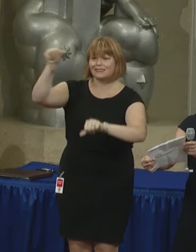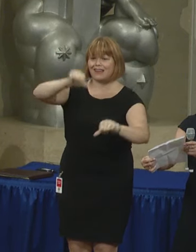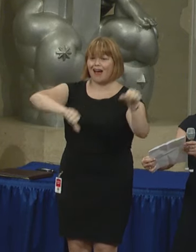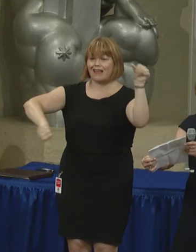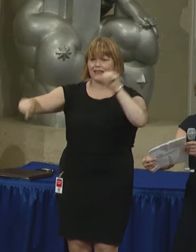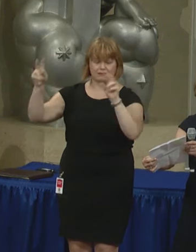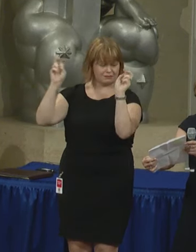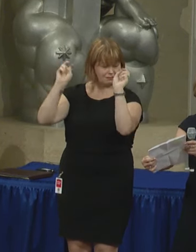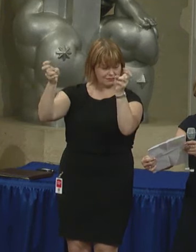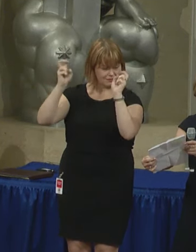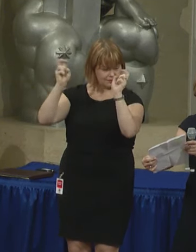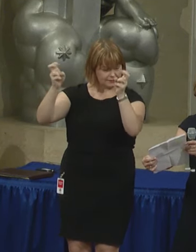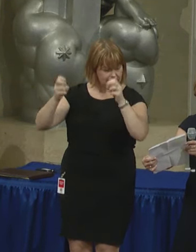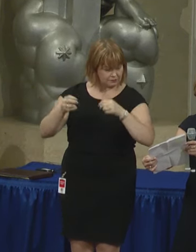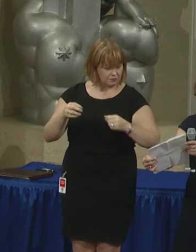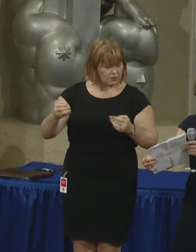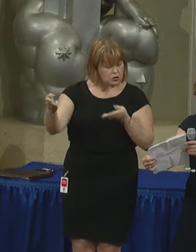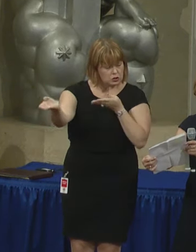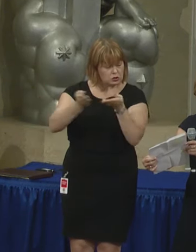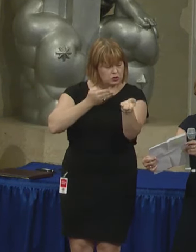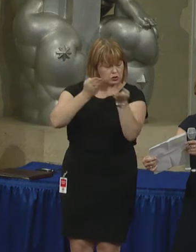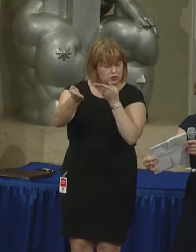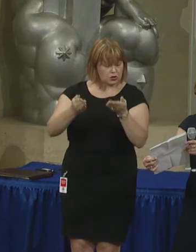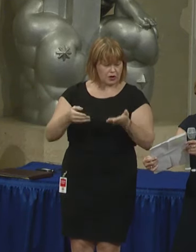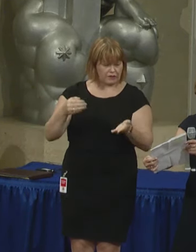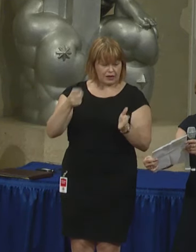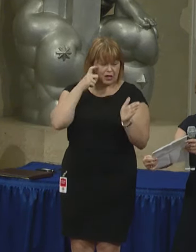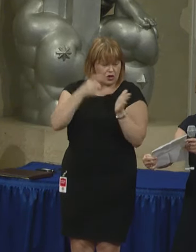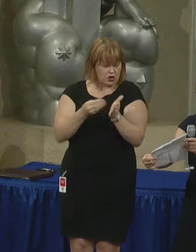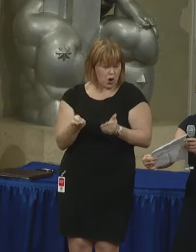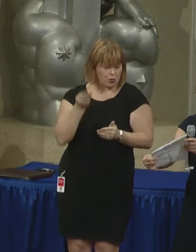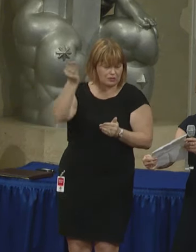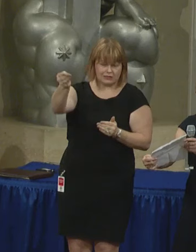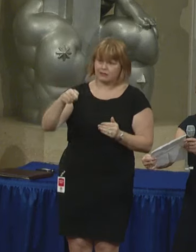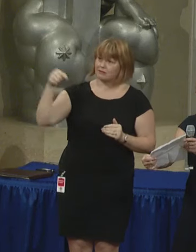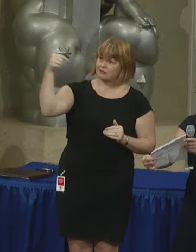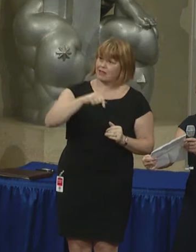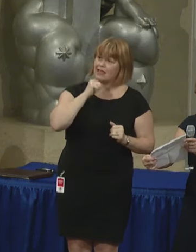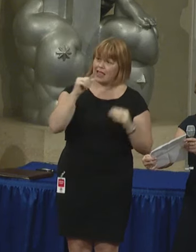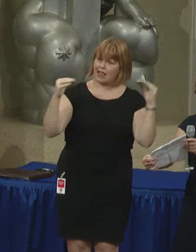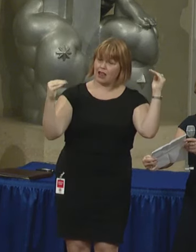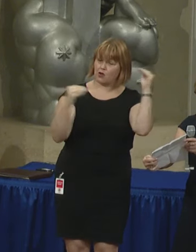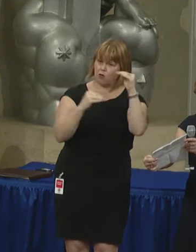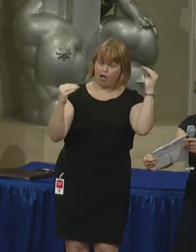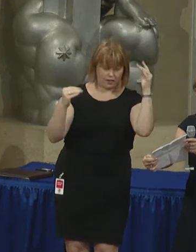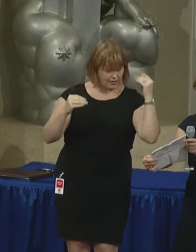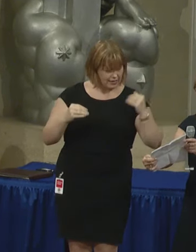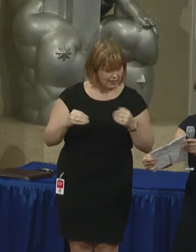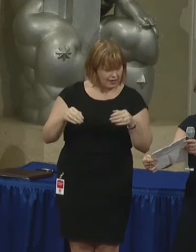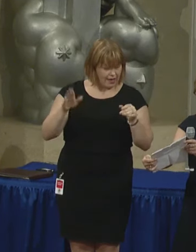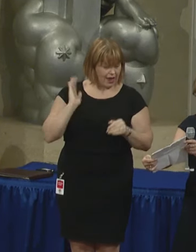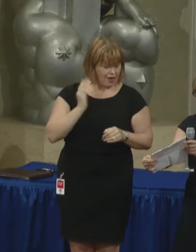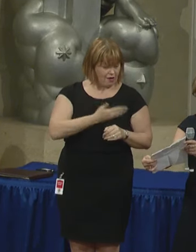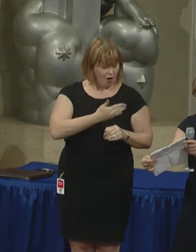SERVING UP NOTICE INEQUALITY ABROAD IN OUR LAND MUST END.